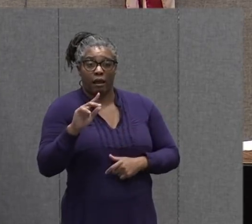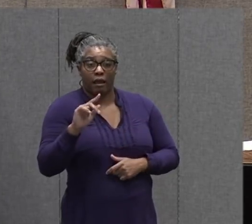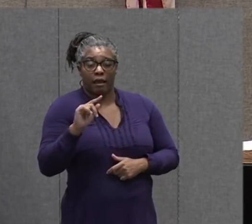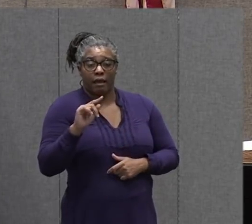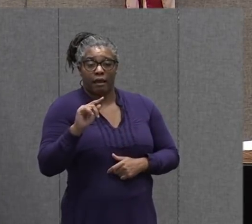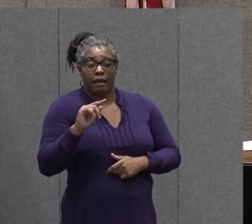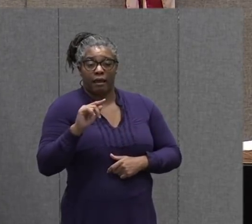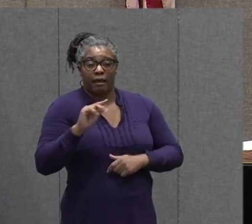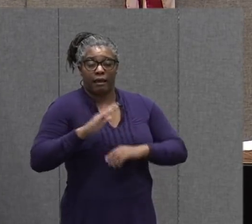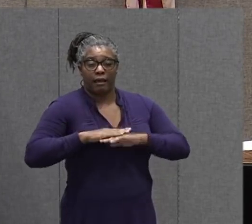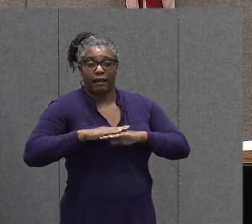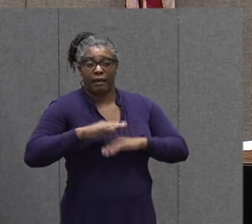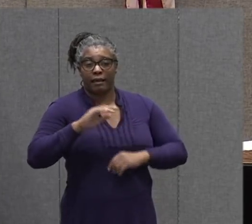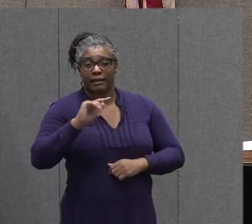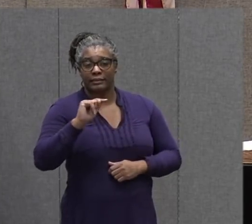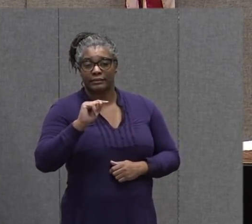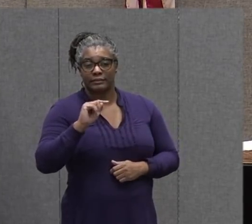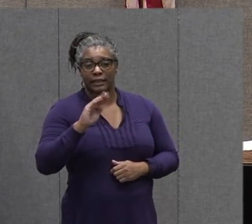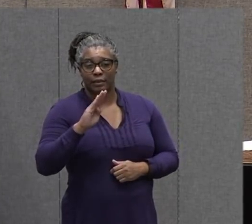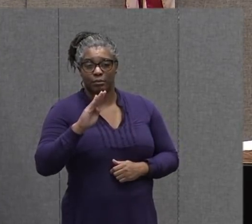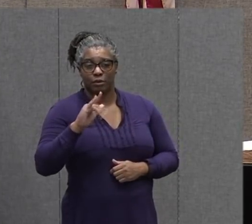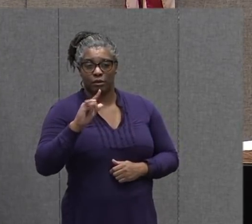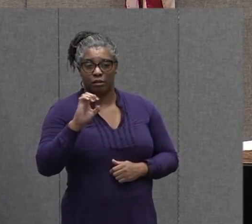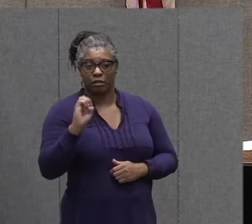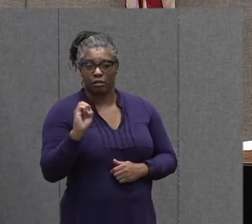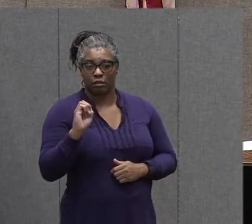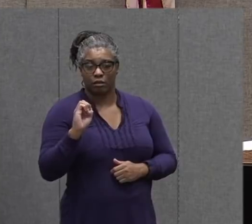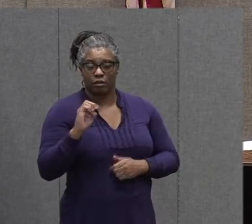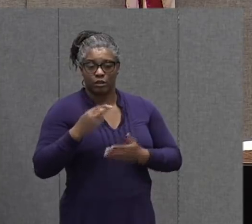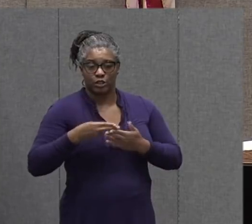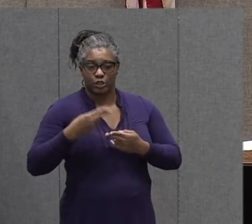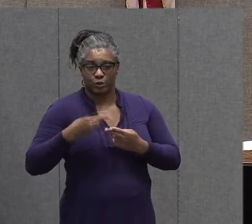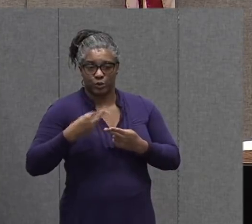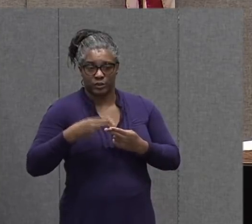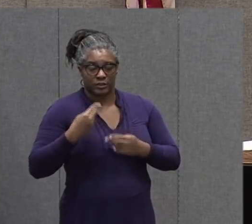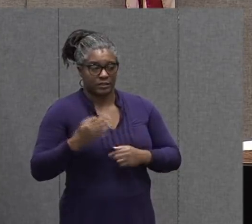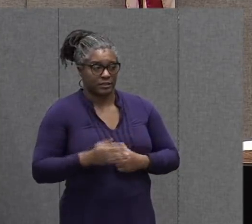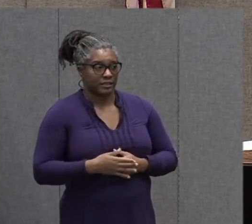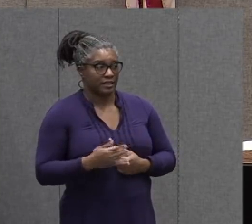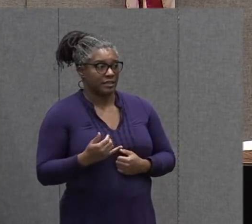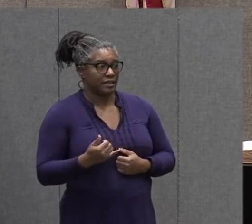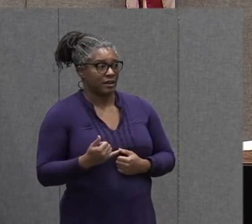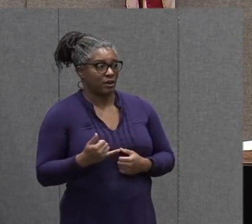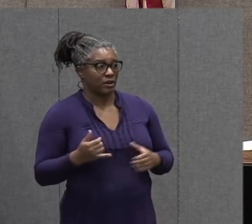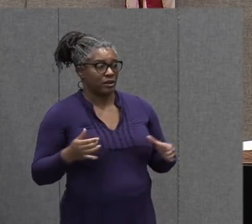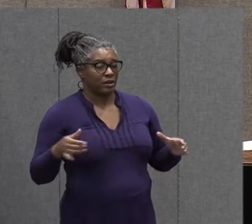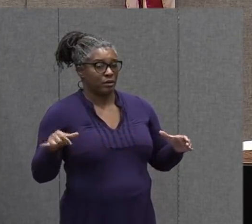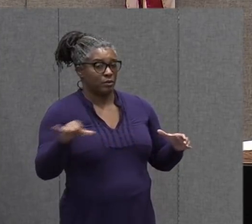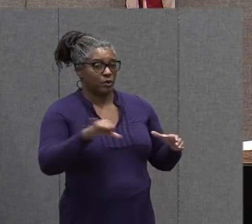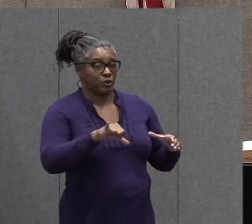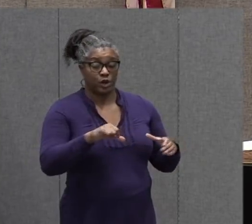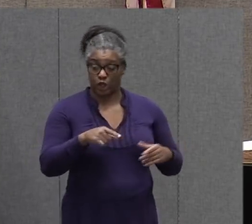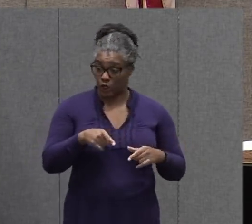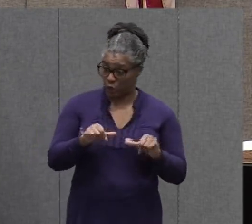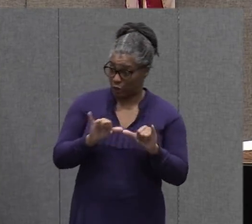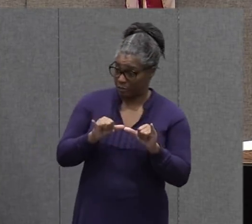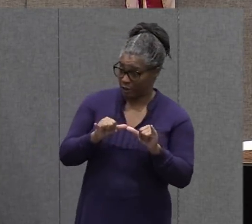but it is four tablespoons of butter. Go ahead and pour the butter. [ME. R.] Did you already measure it for me. [Miss Garcia] I measured it ahead of time